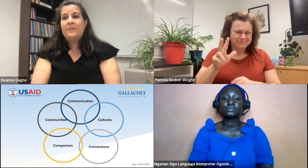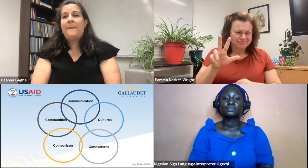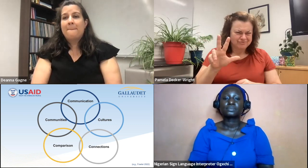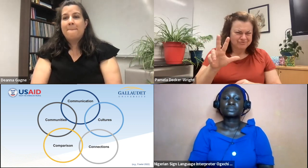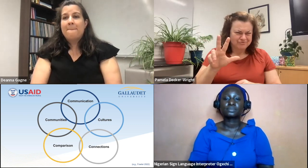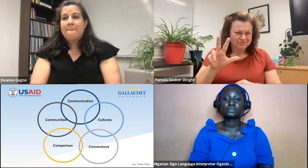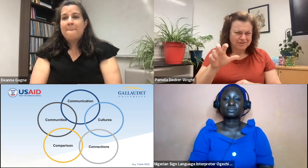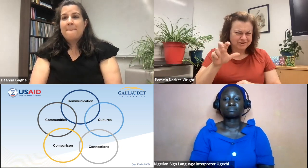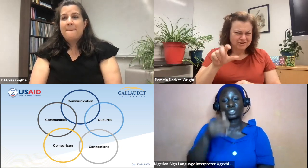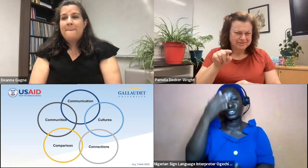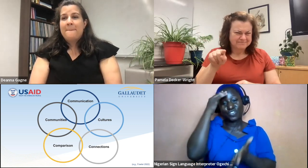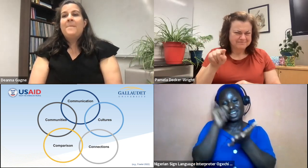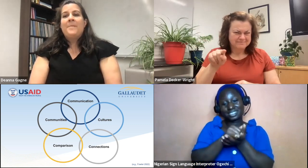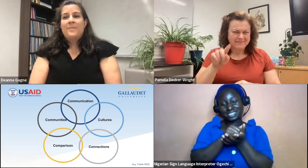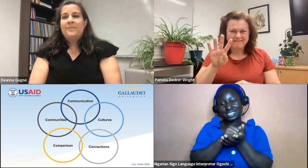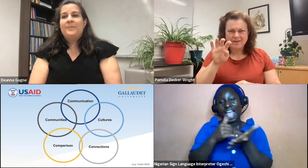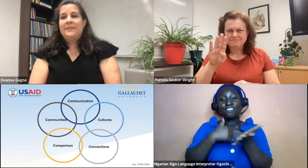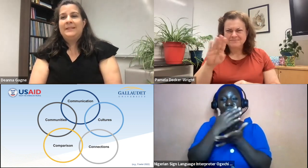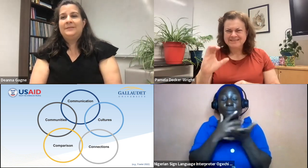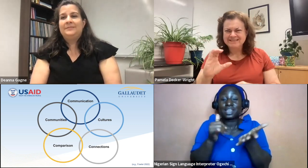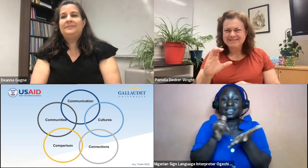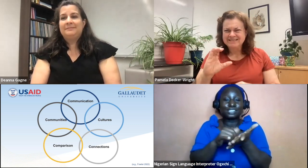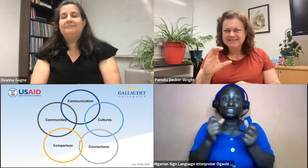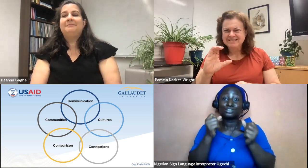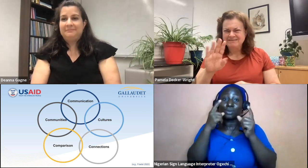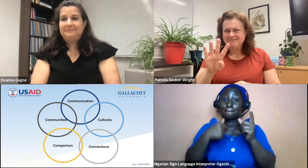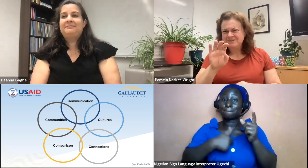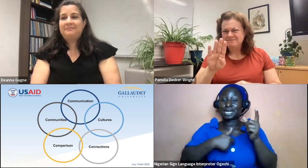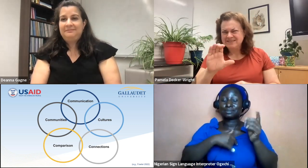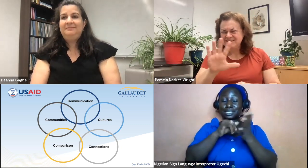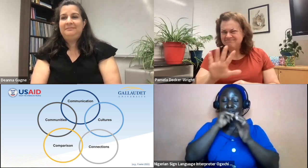though we're going back many years over 300 or 400 BC.